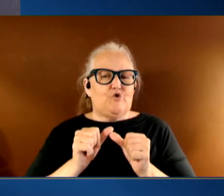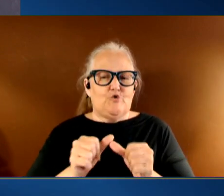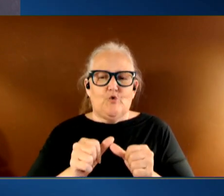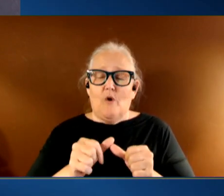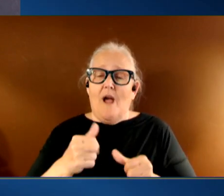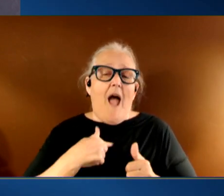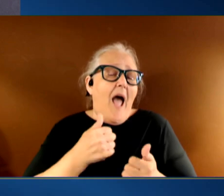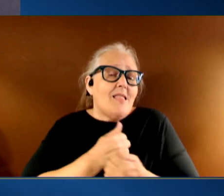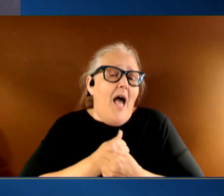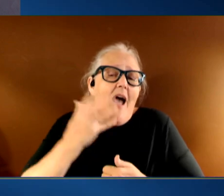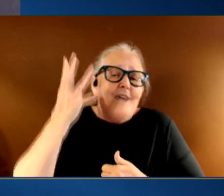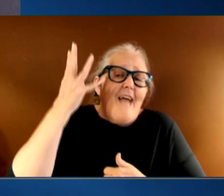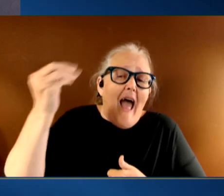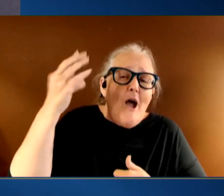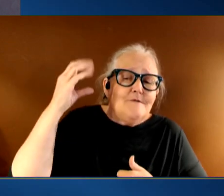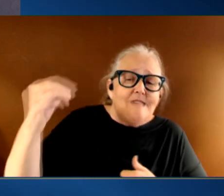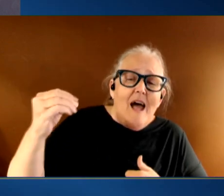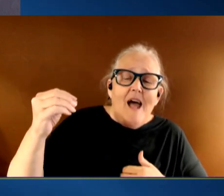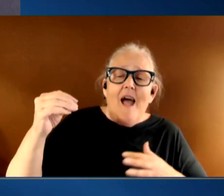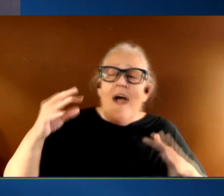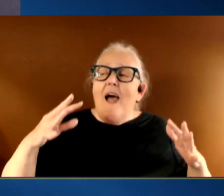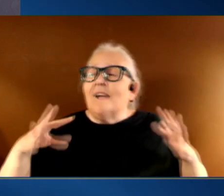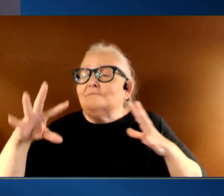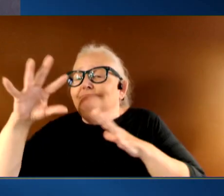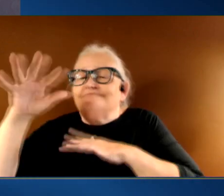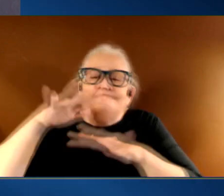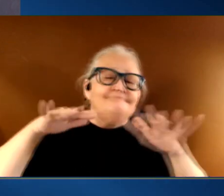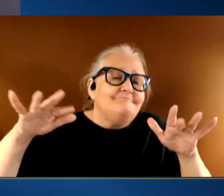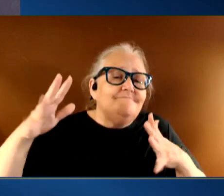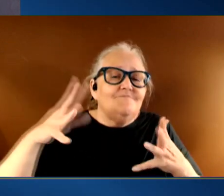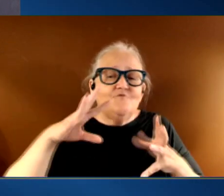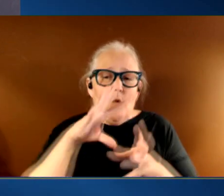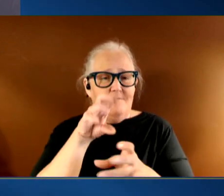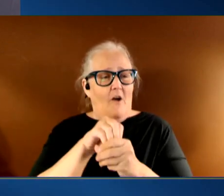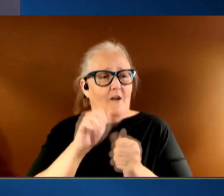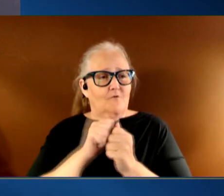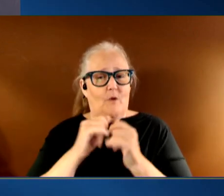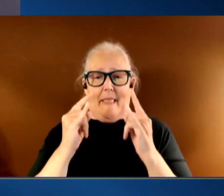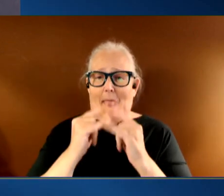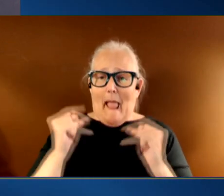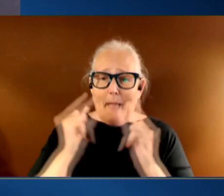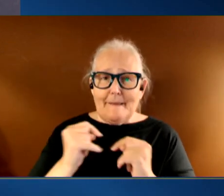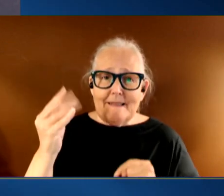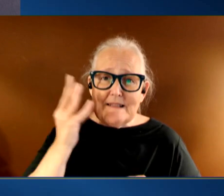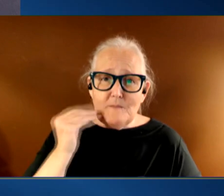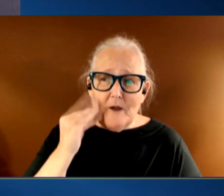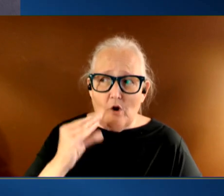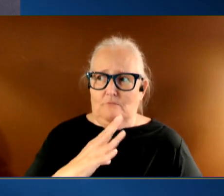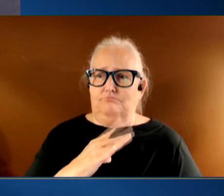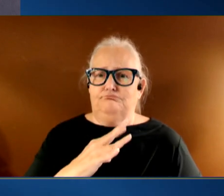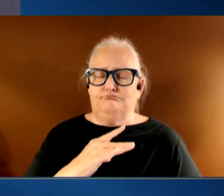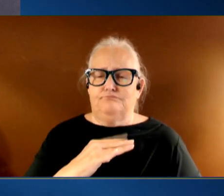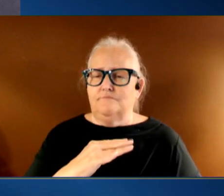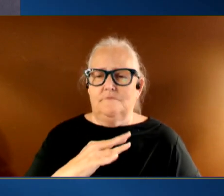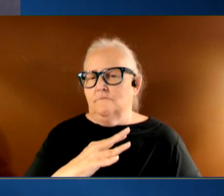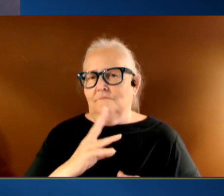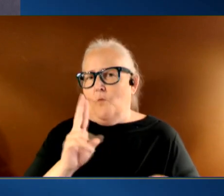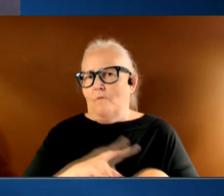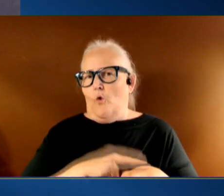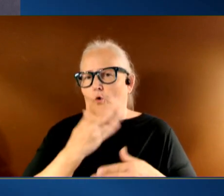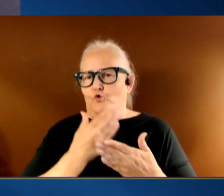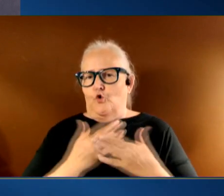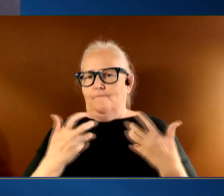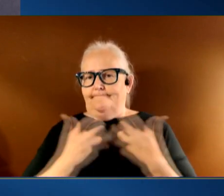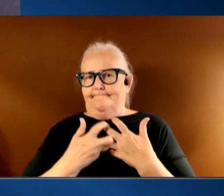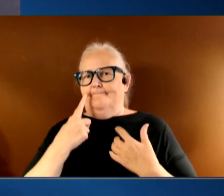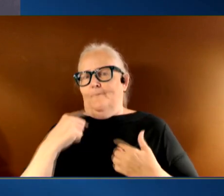so being a part of an outdoor camp experience was something that was just a natural fit for me.